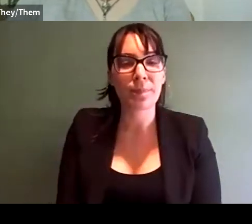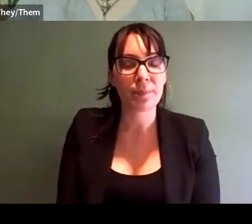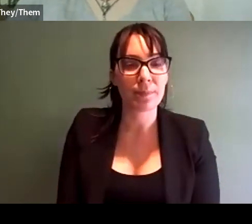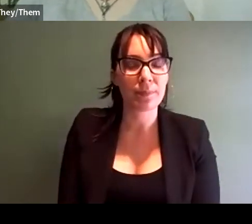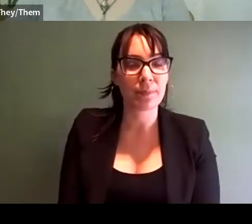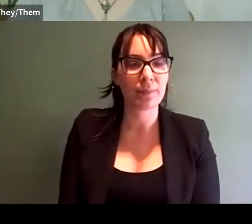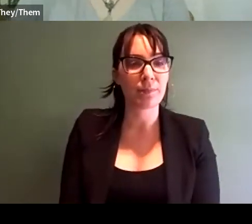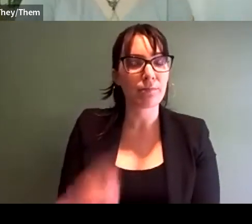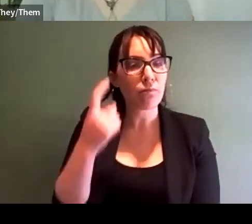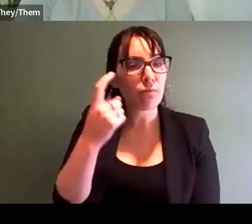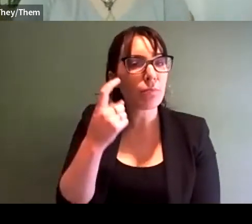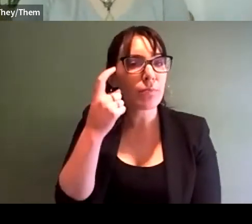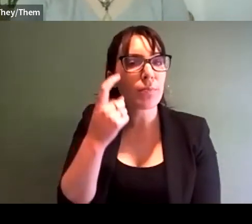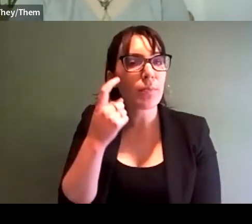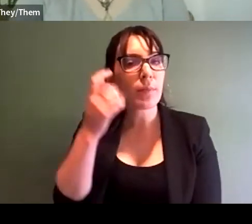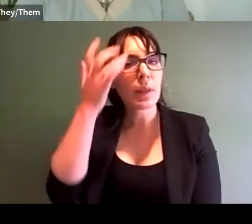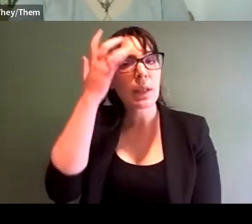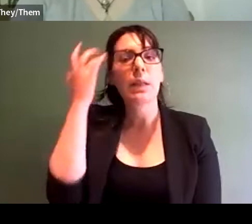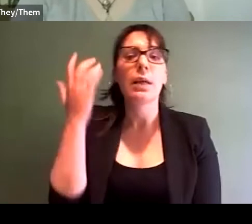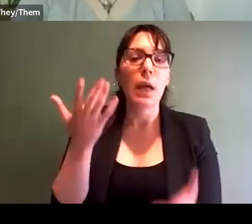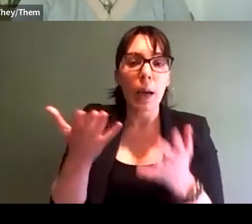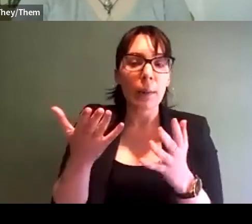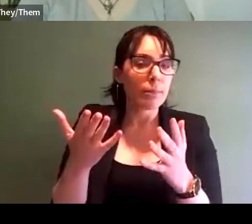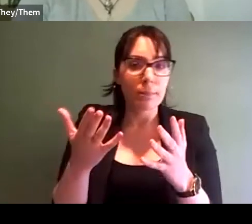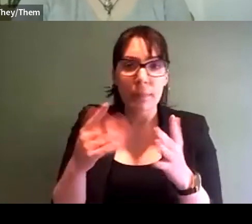Um, what's this one he actually easier actually what George I don't jump in.